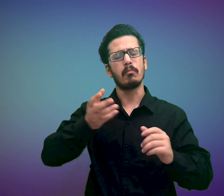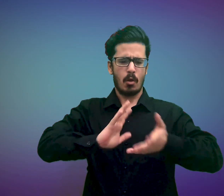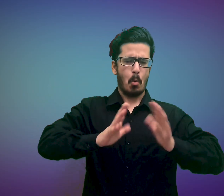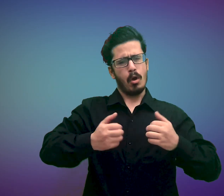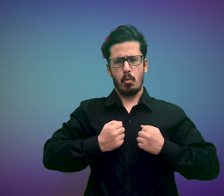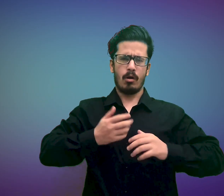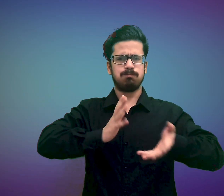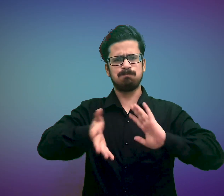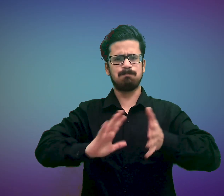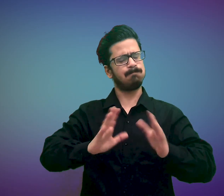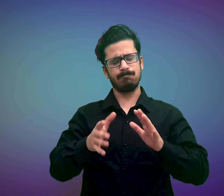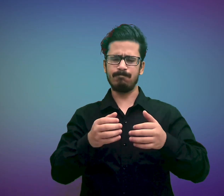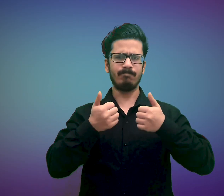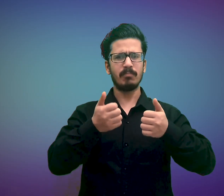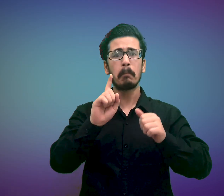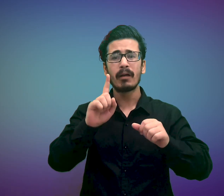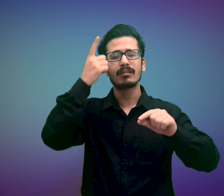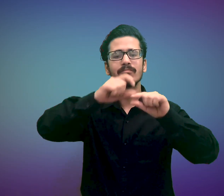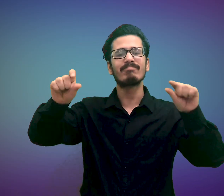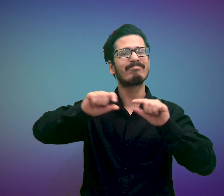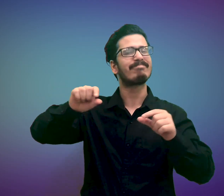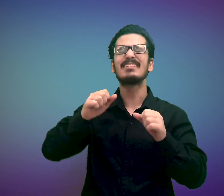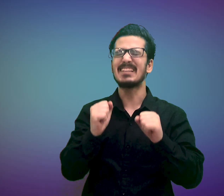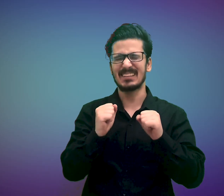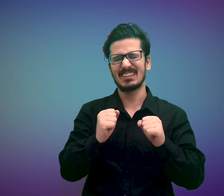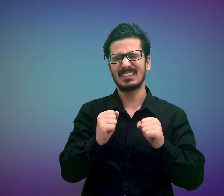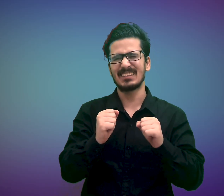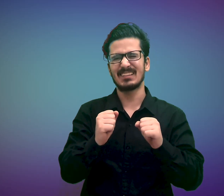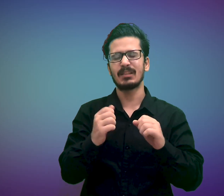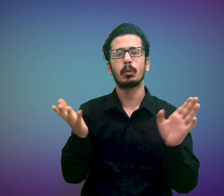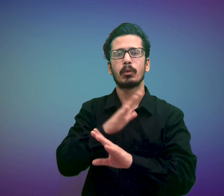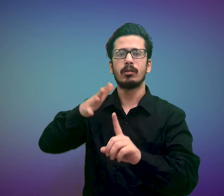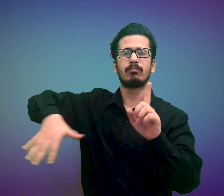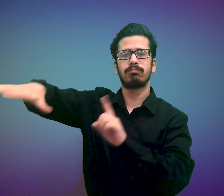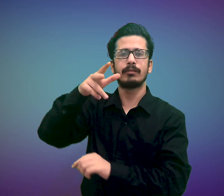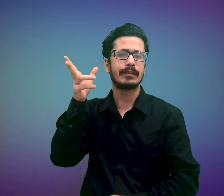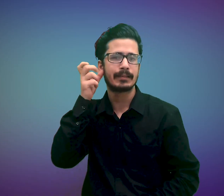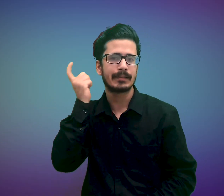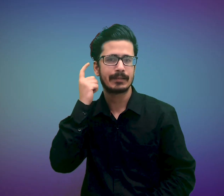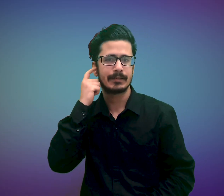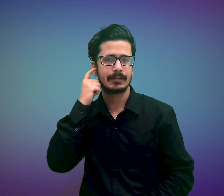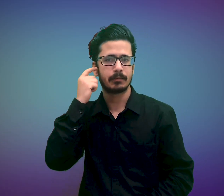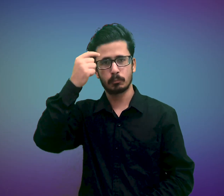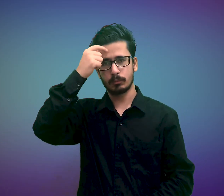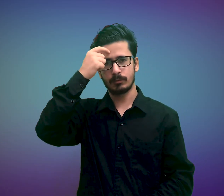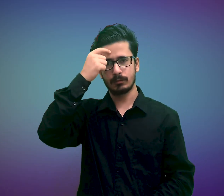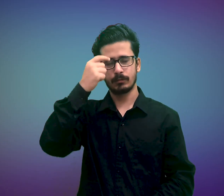of hearing may have limited knowledge of the vocabulary and grammar of that spoken language.